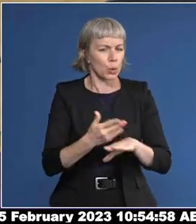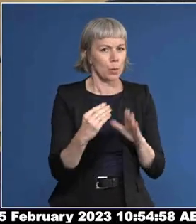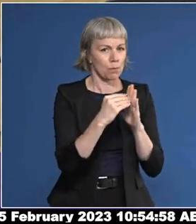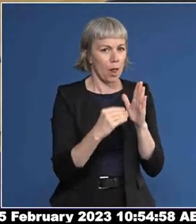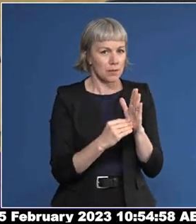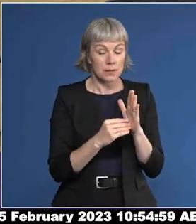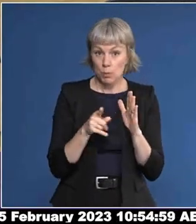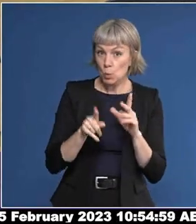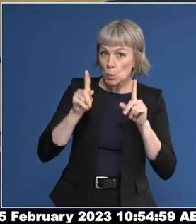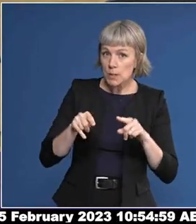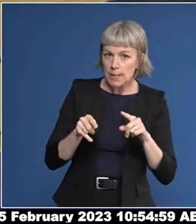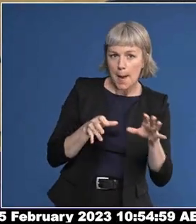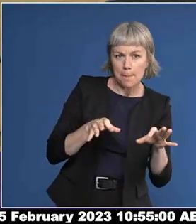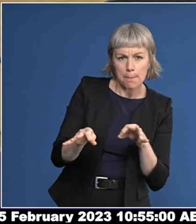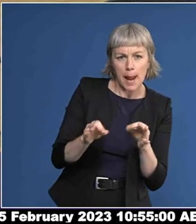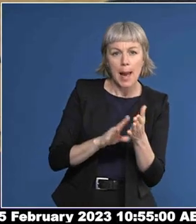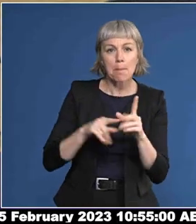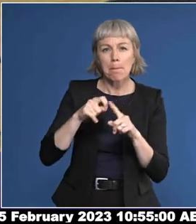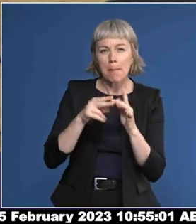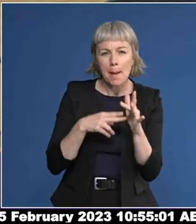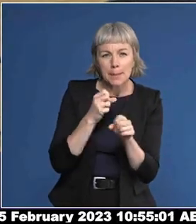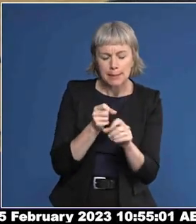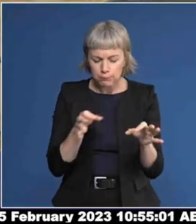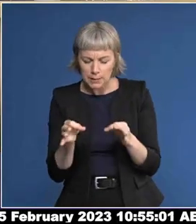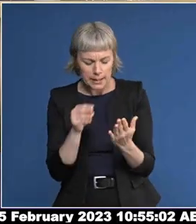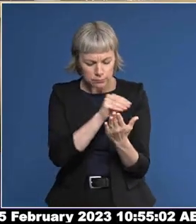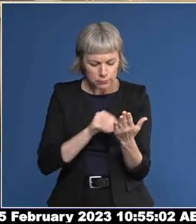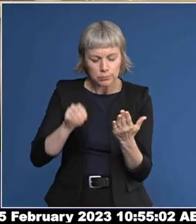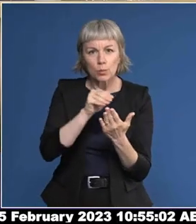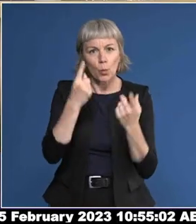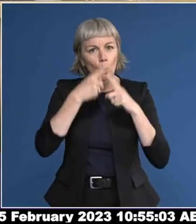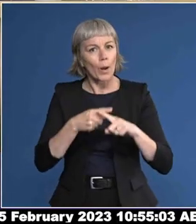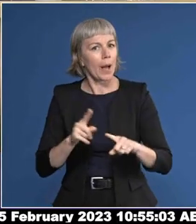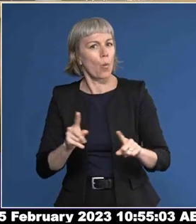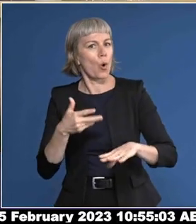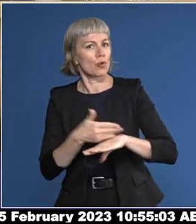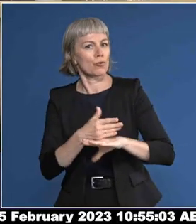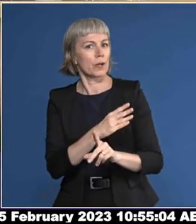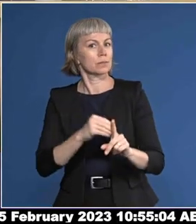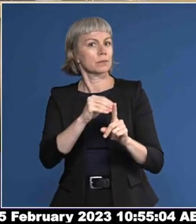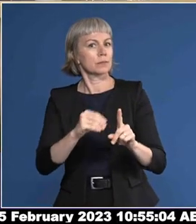So that's occurred. And there's been some changes already, for example, in our employees who work in our ADEs.